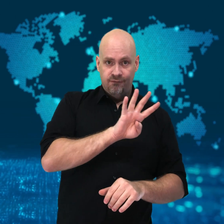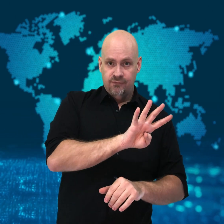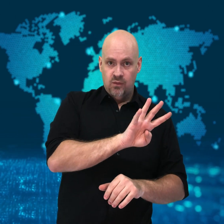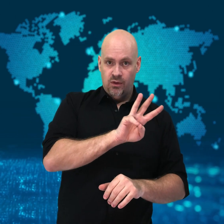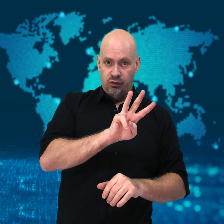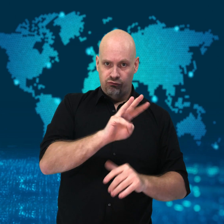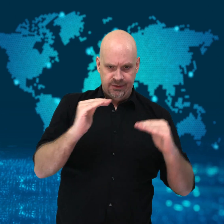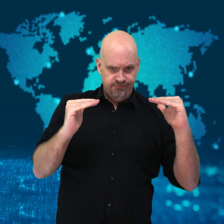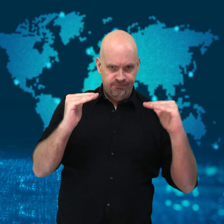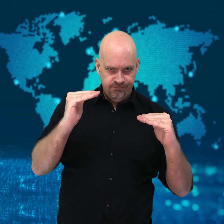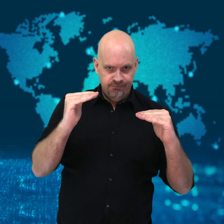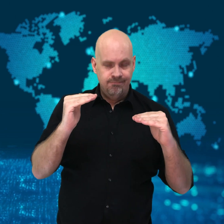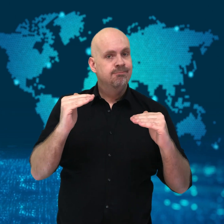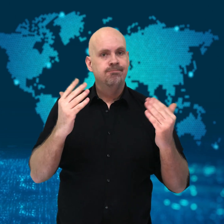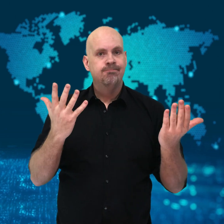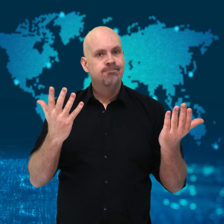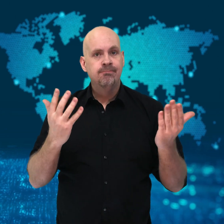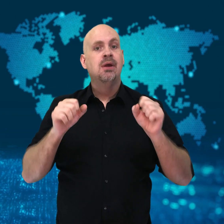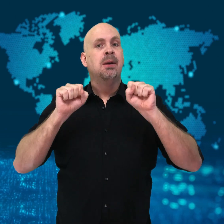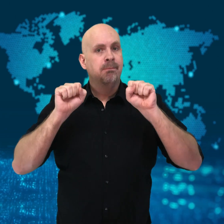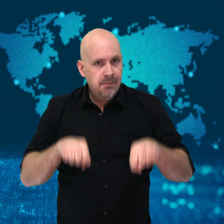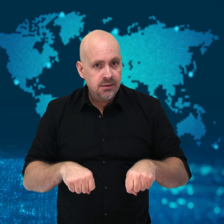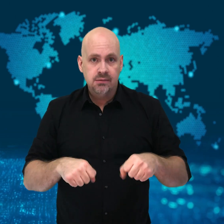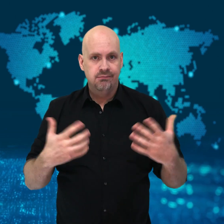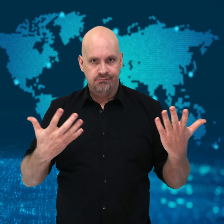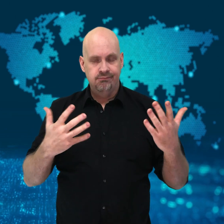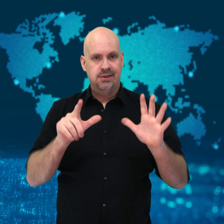attack the US Capitol,